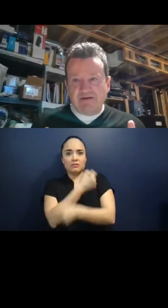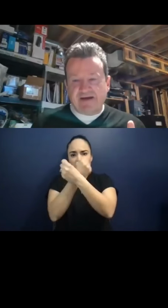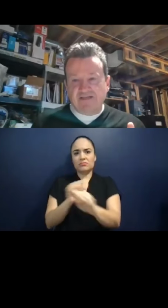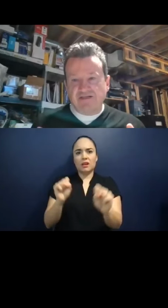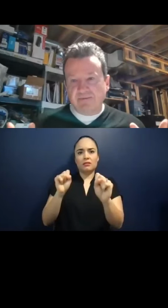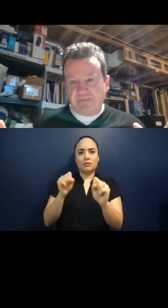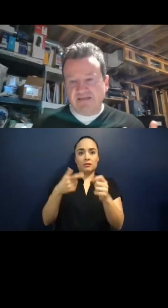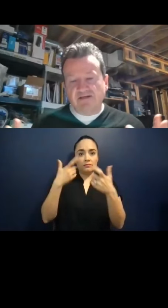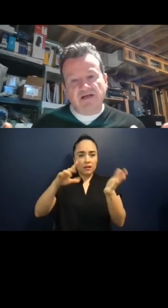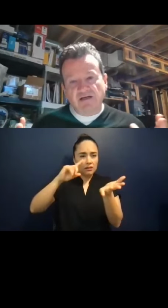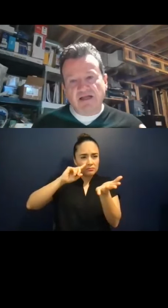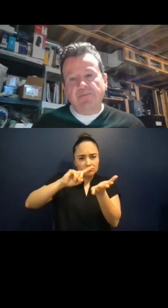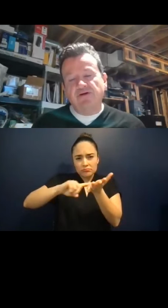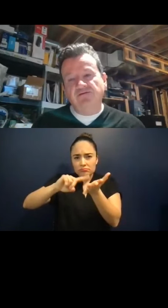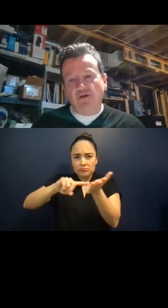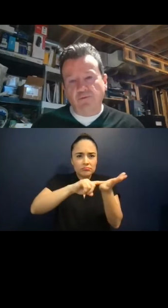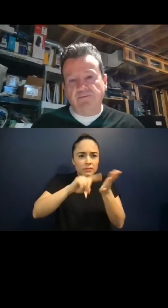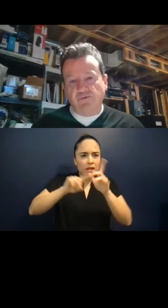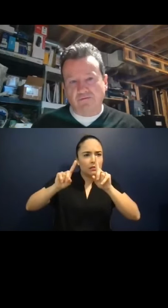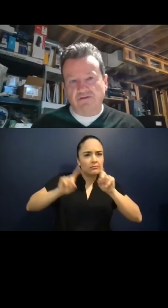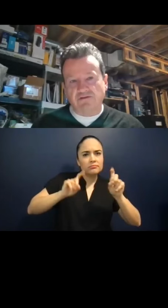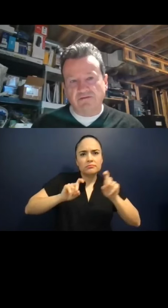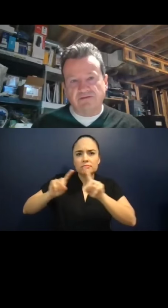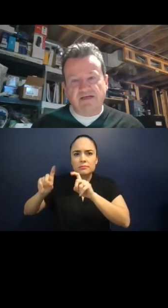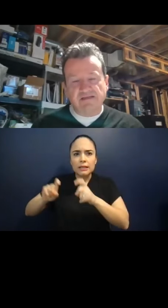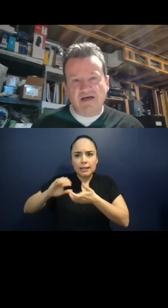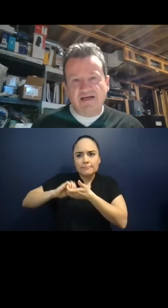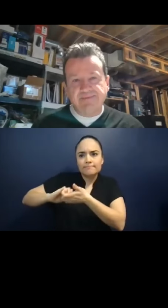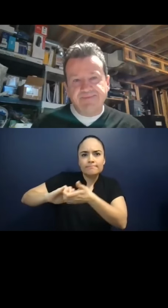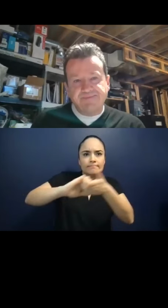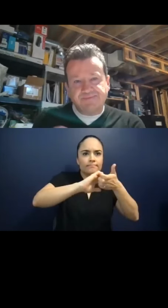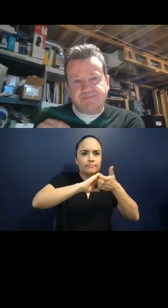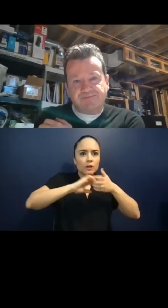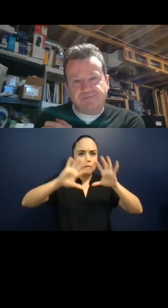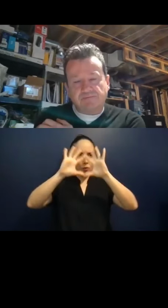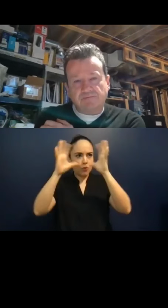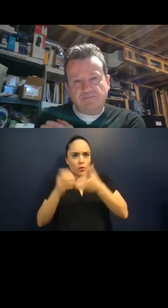the next couple of slides. I won't go through the details . It is just meant to